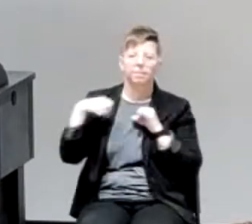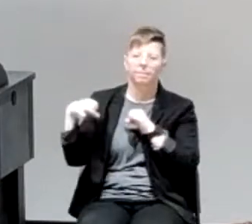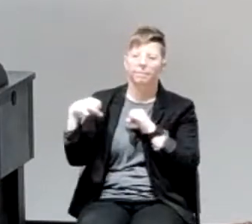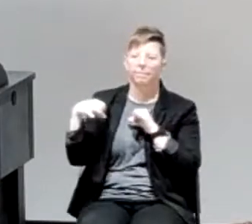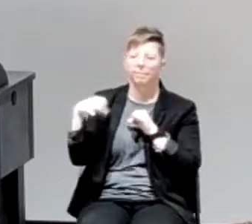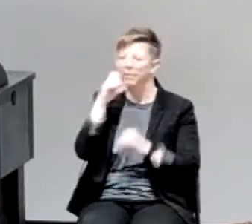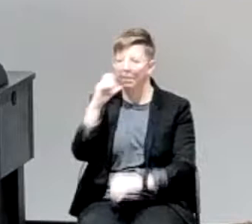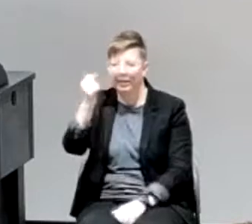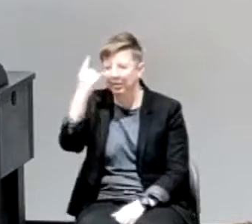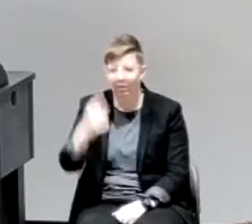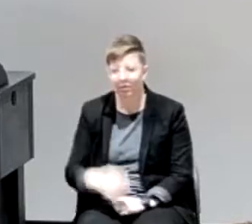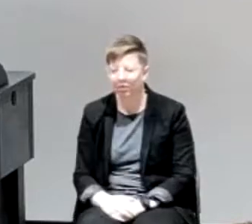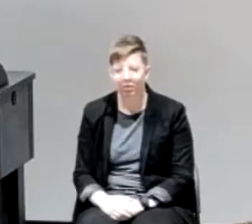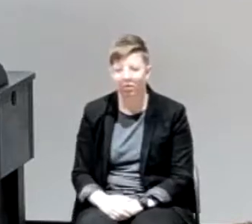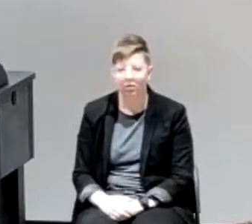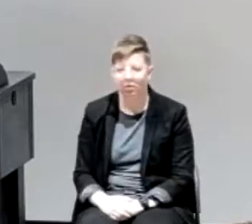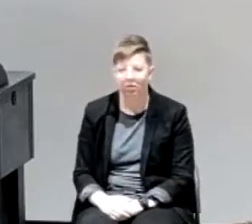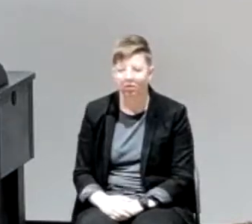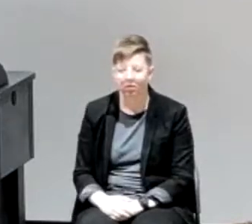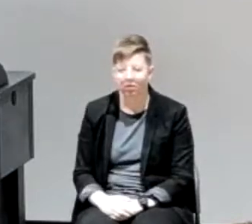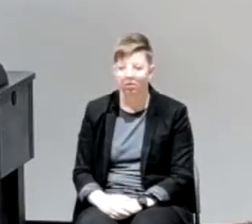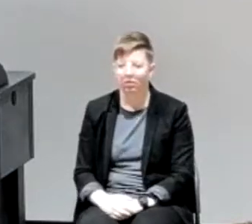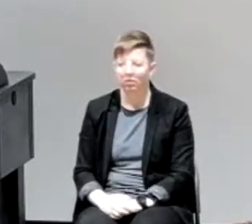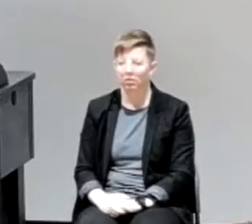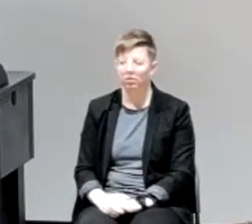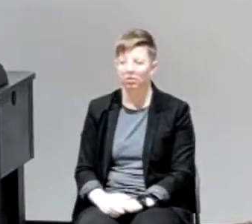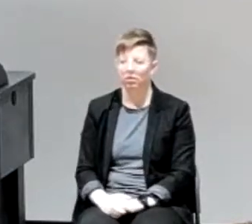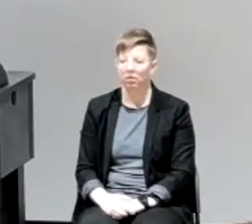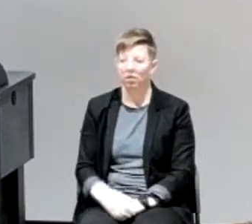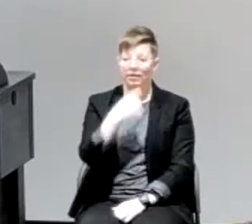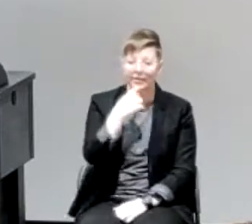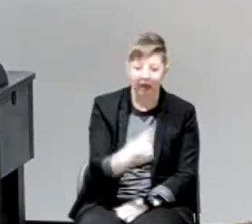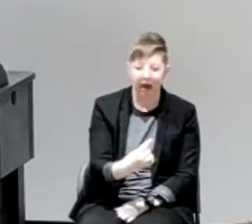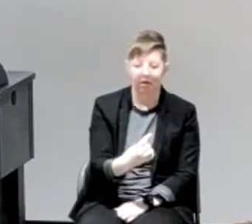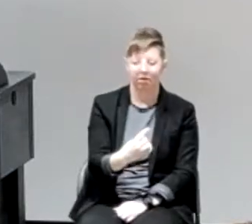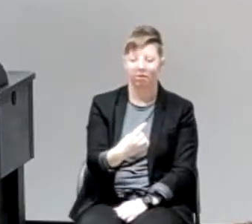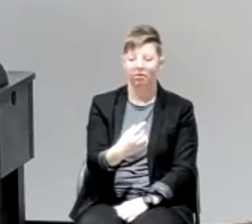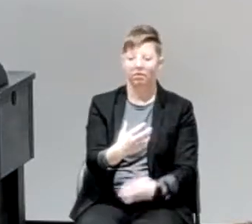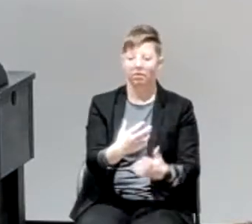groups people with some